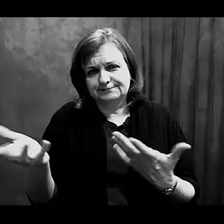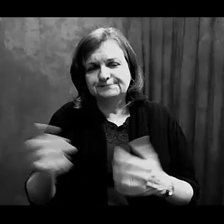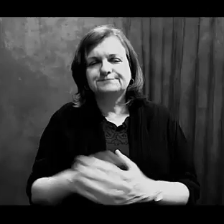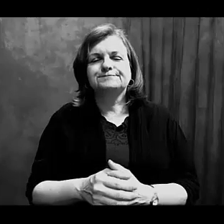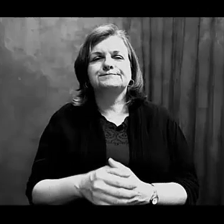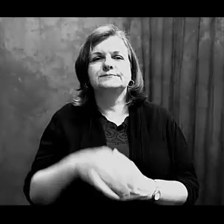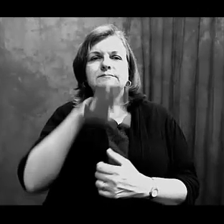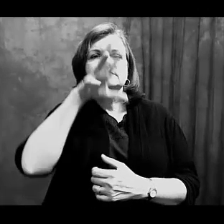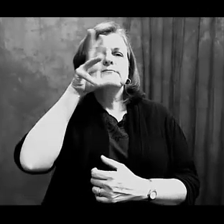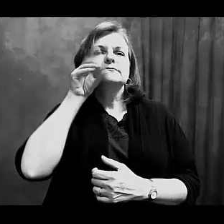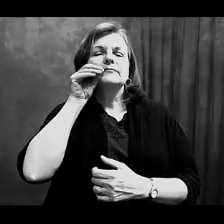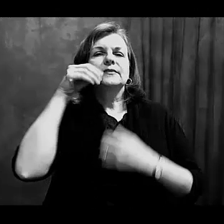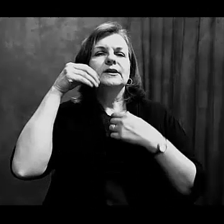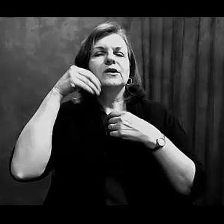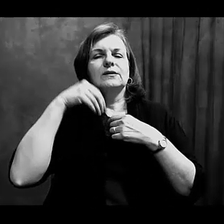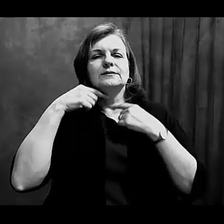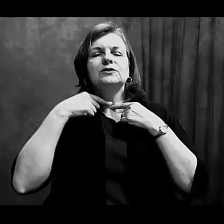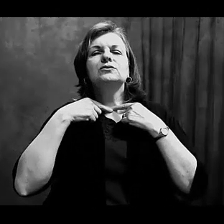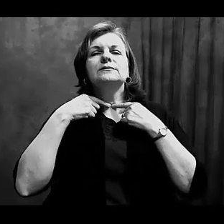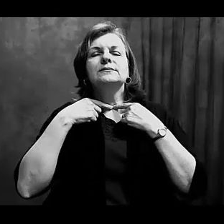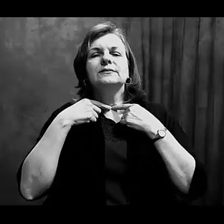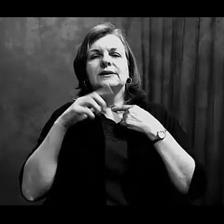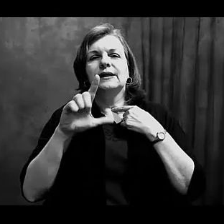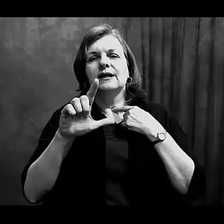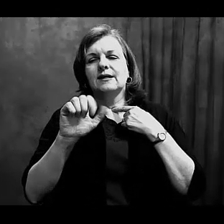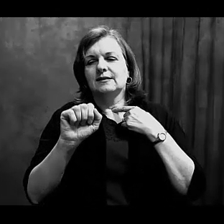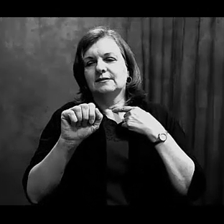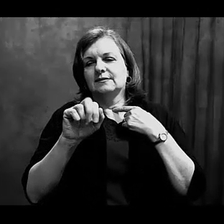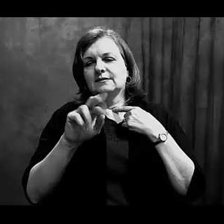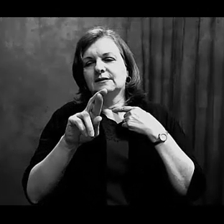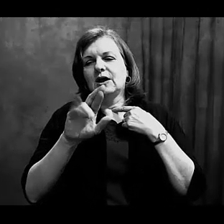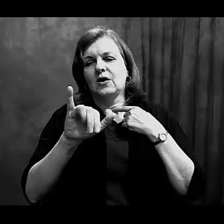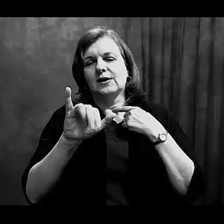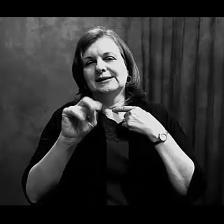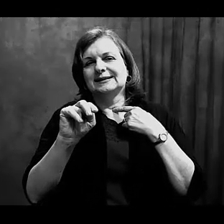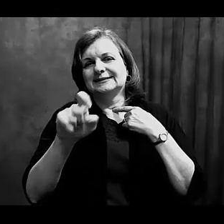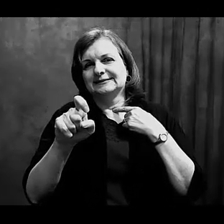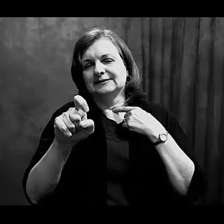then we move into your larynx which are your vocal cords you can sort of feel this